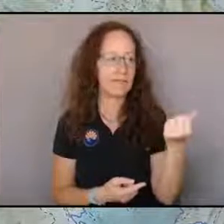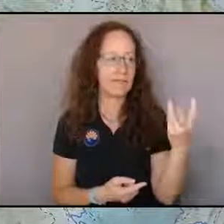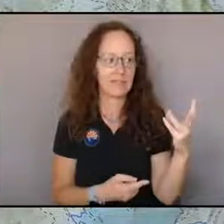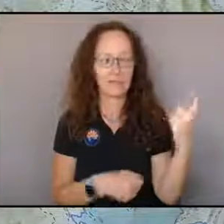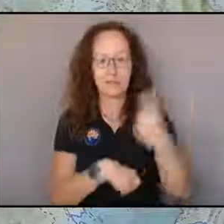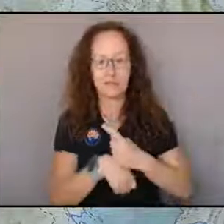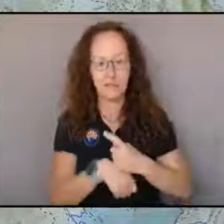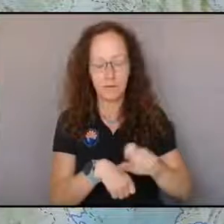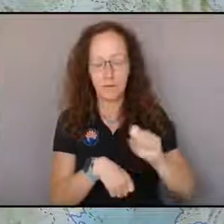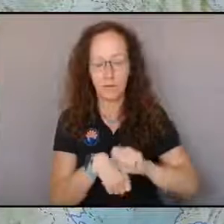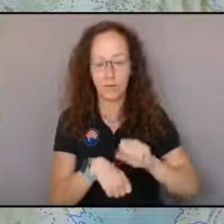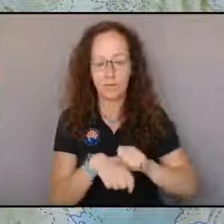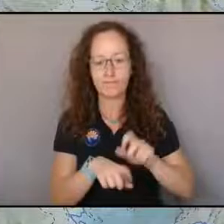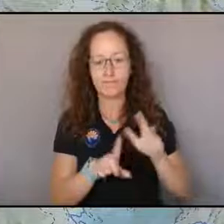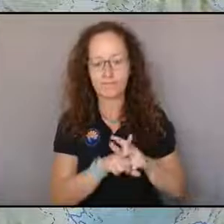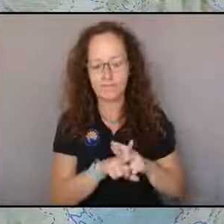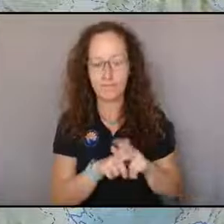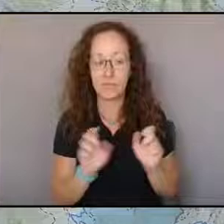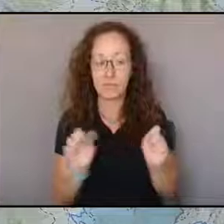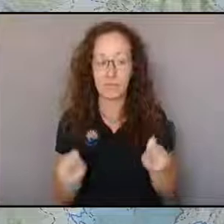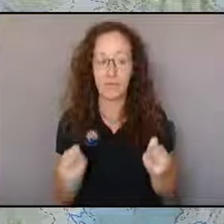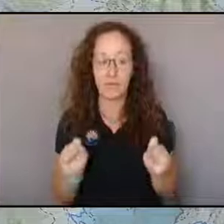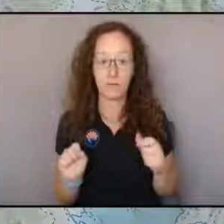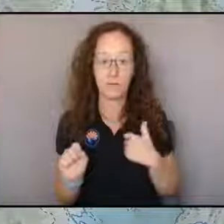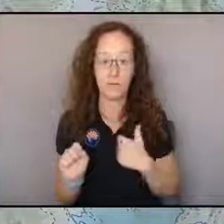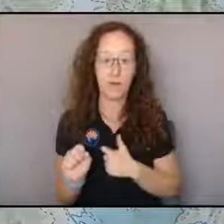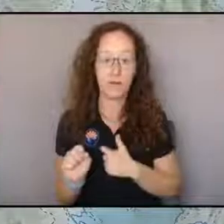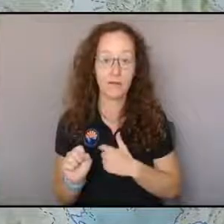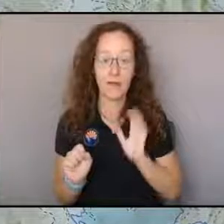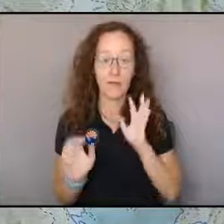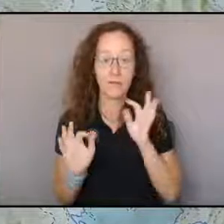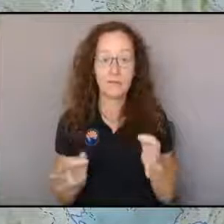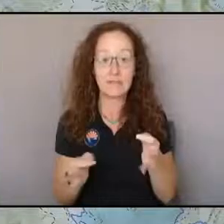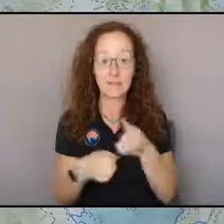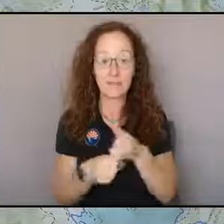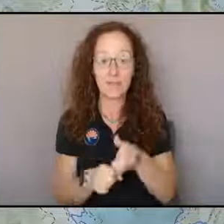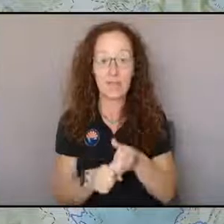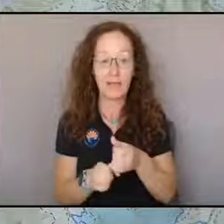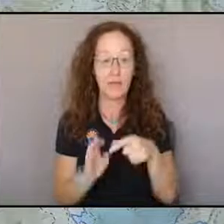THERE IS CERTAINLY A POTENTIAL AT LEAST FOR THE QUALITY OF OUR DECISIONS TO DEGRADE.